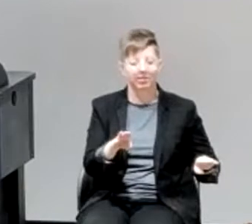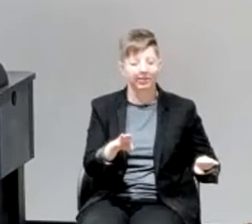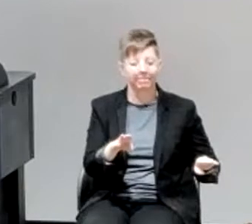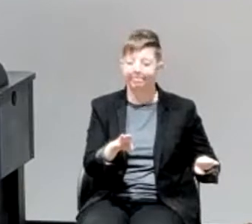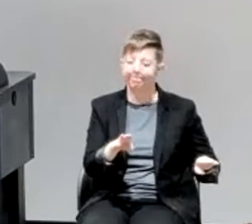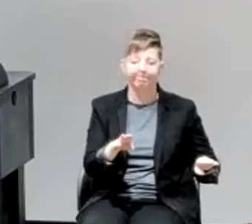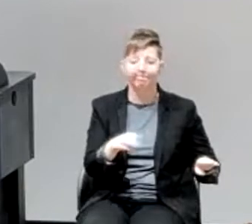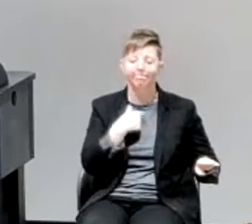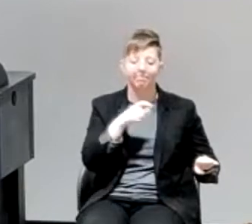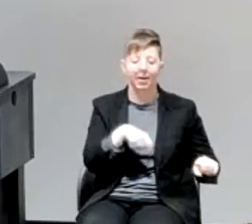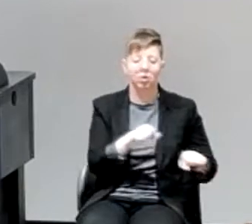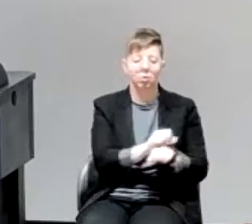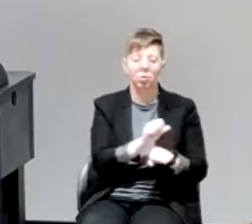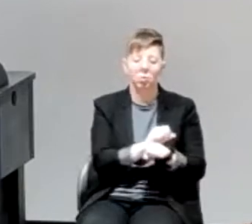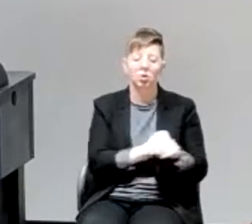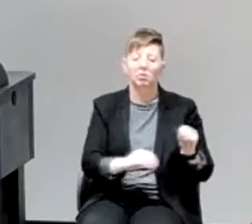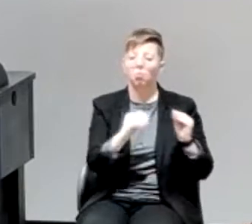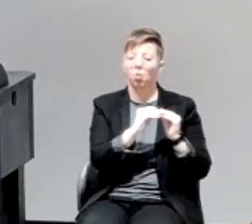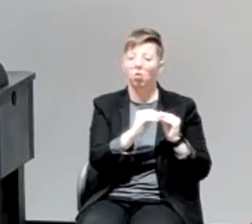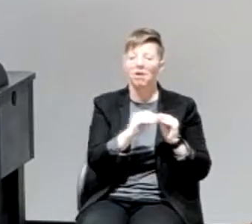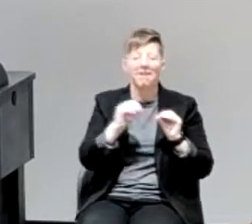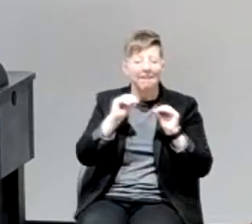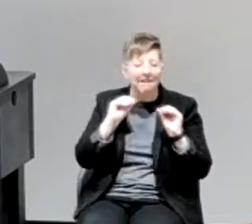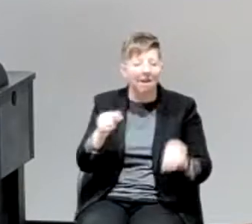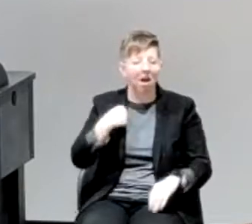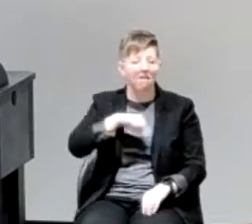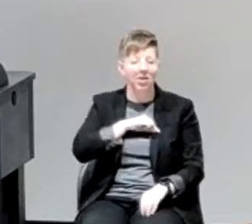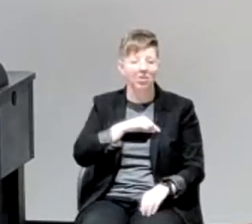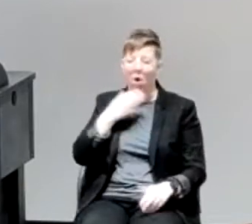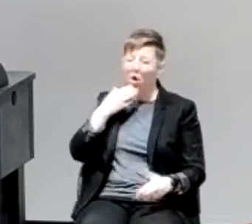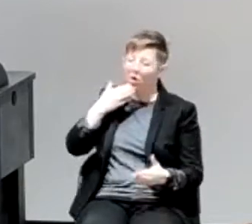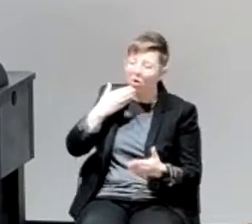the amend and the apology that finally gave me some relief when I express it had to my two Black children.